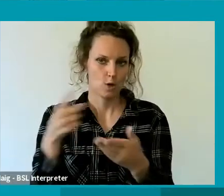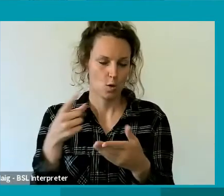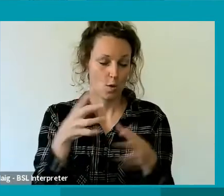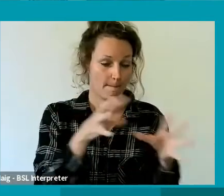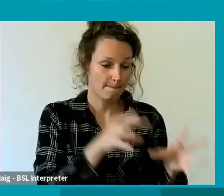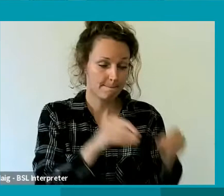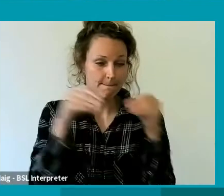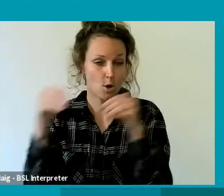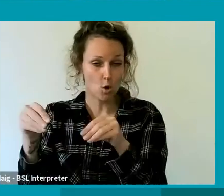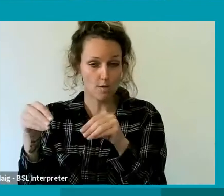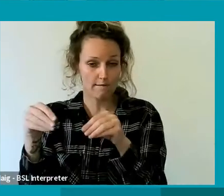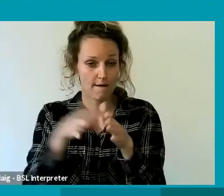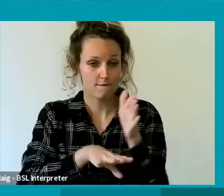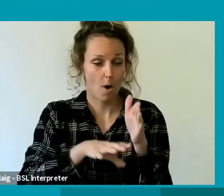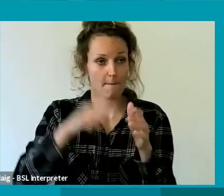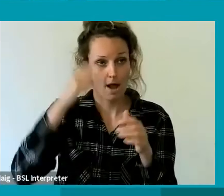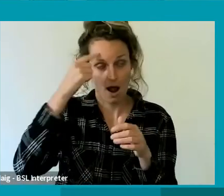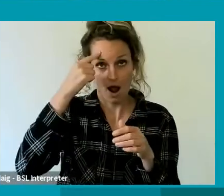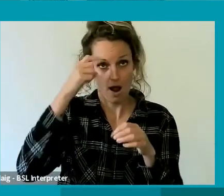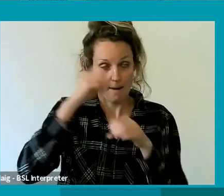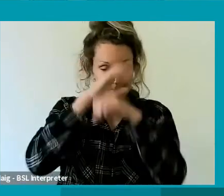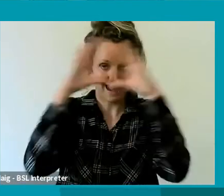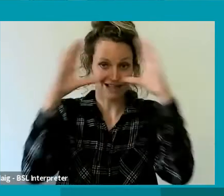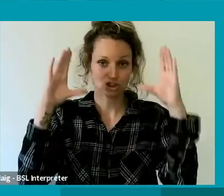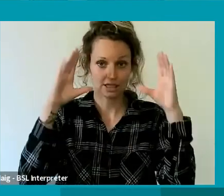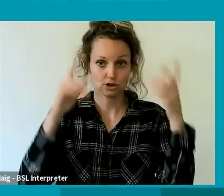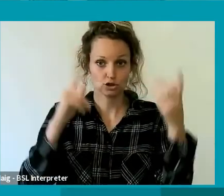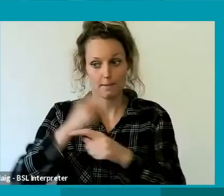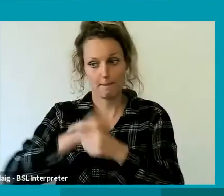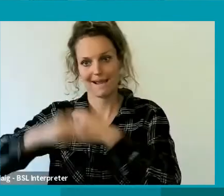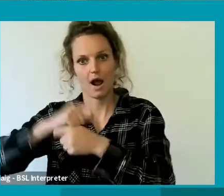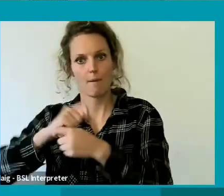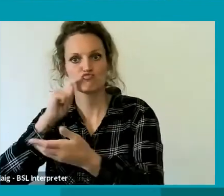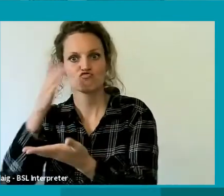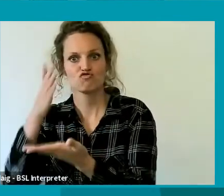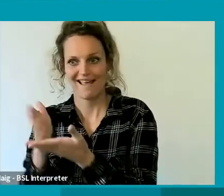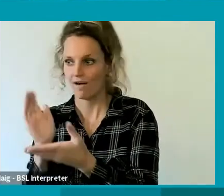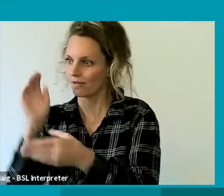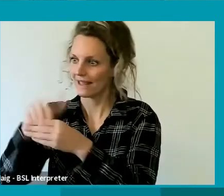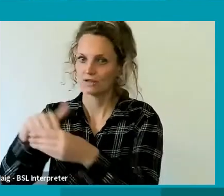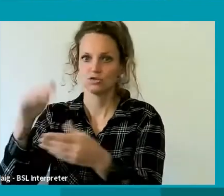actually make it real. But it's also my job to help support you